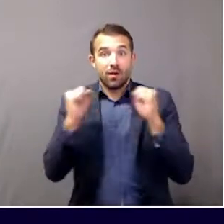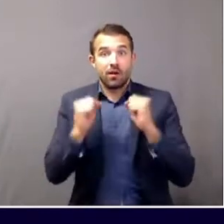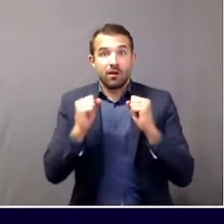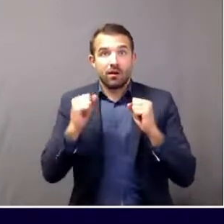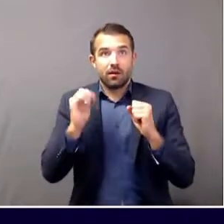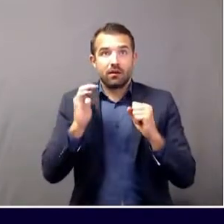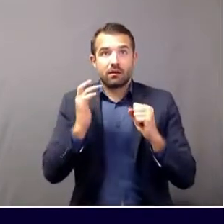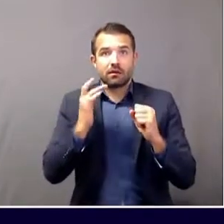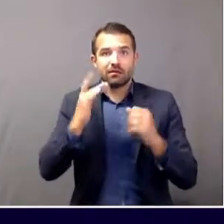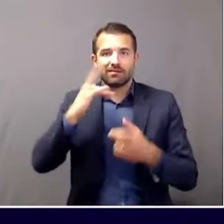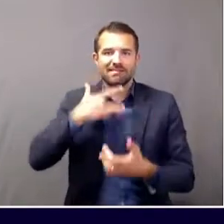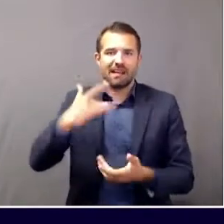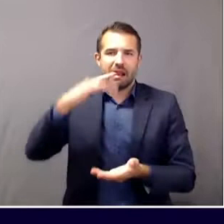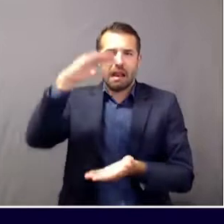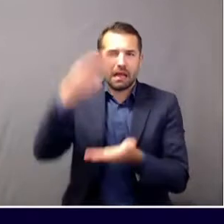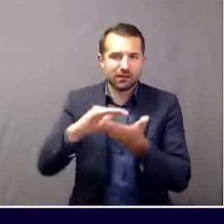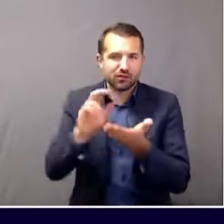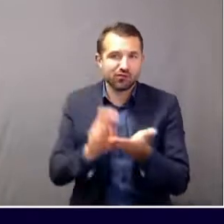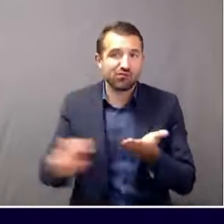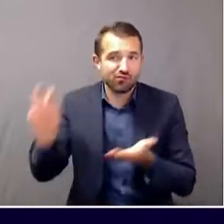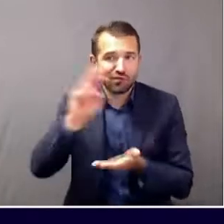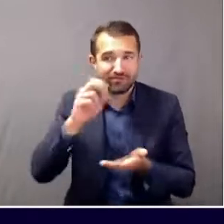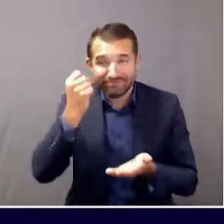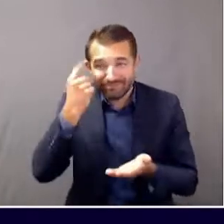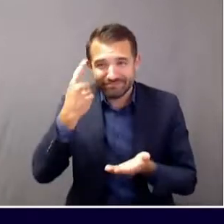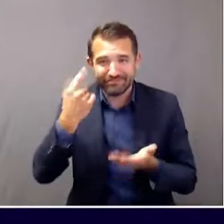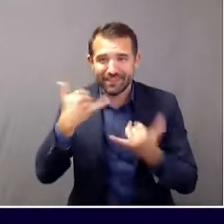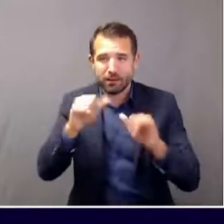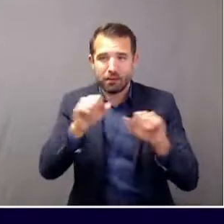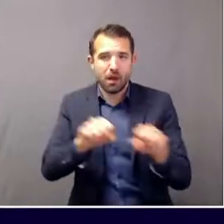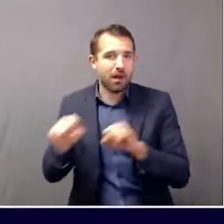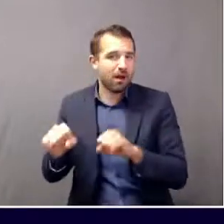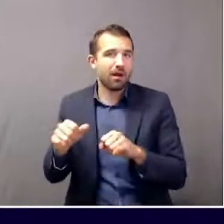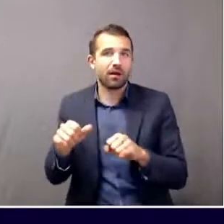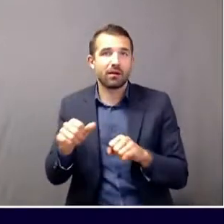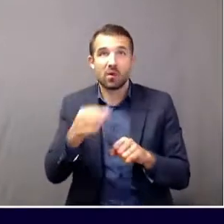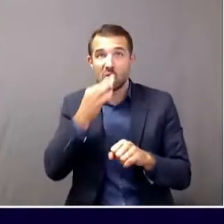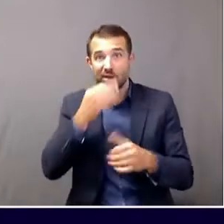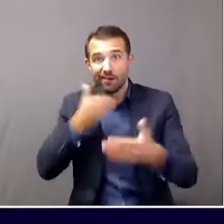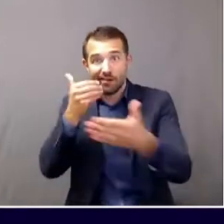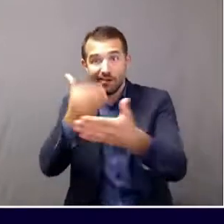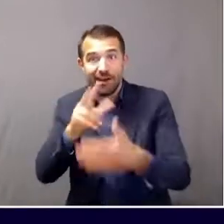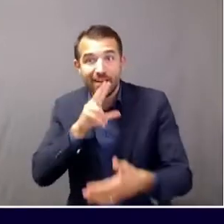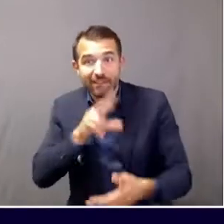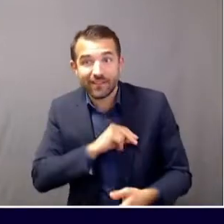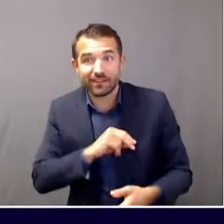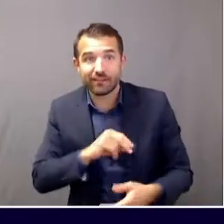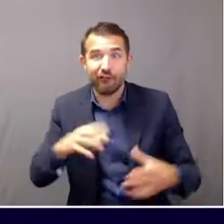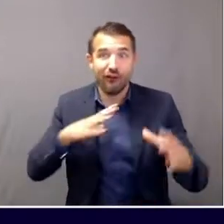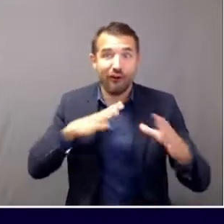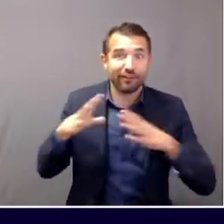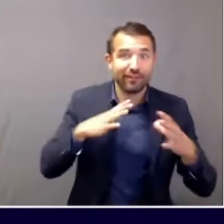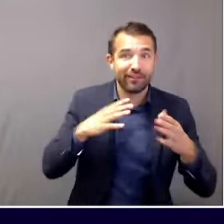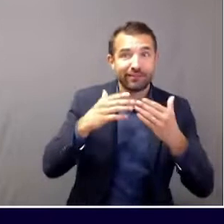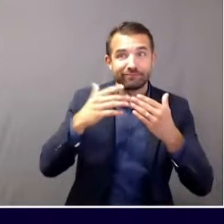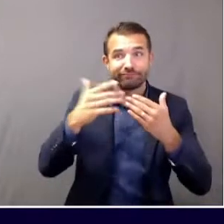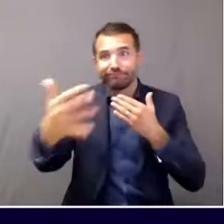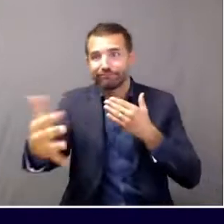the possibility of things like holiday travel coming or just